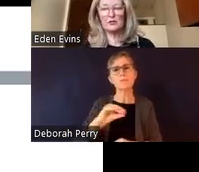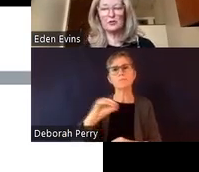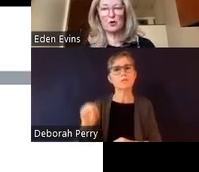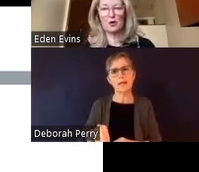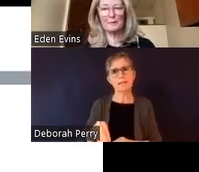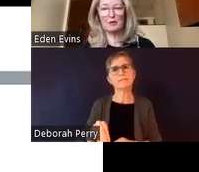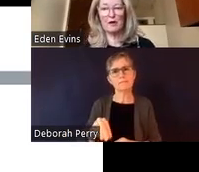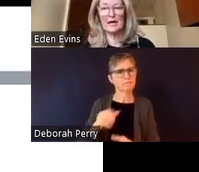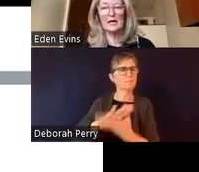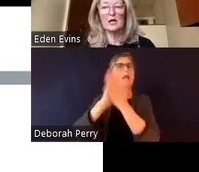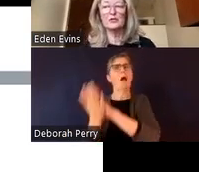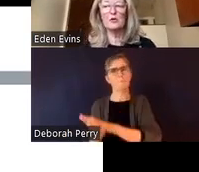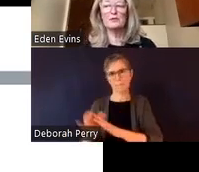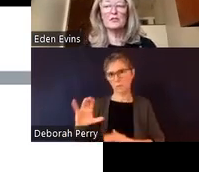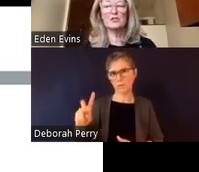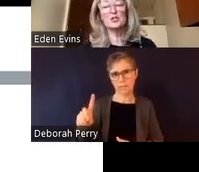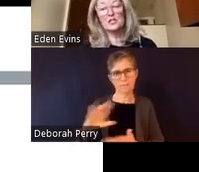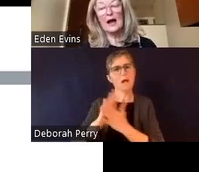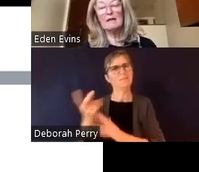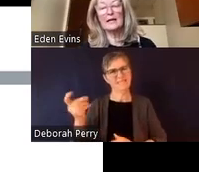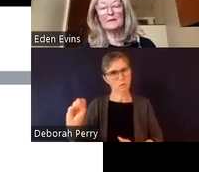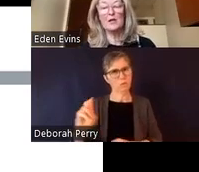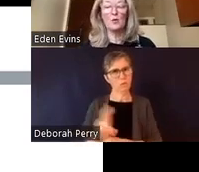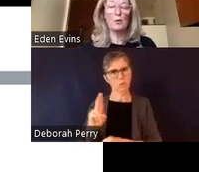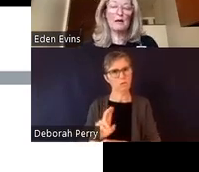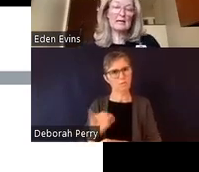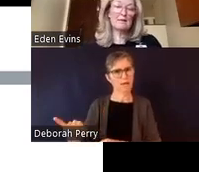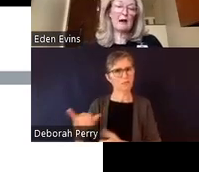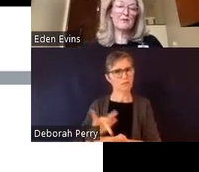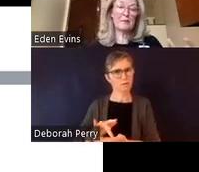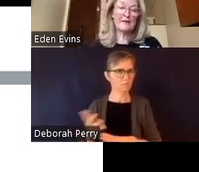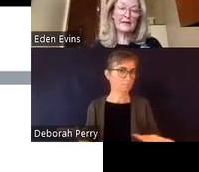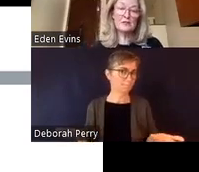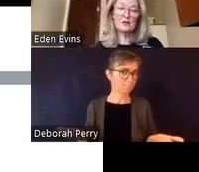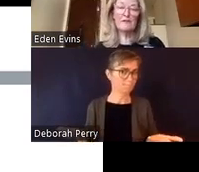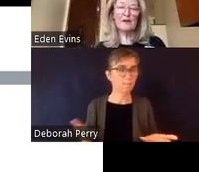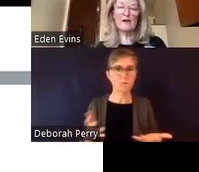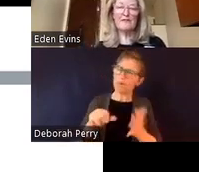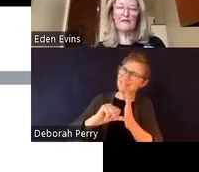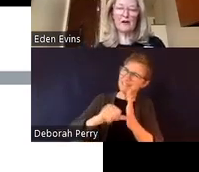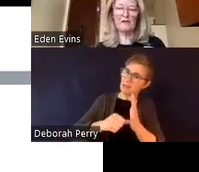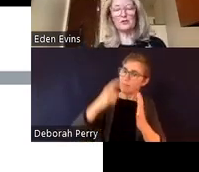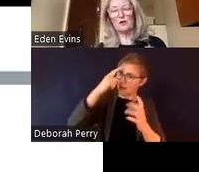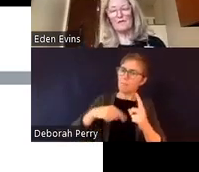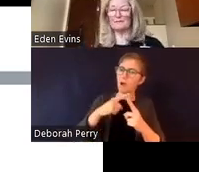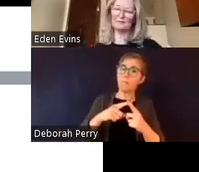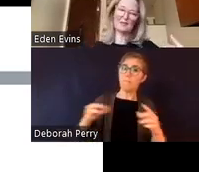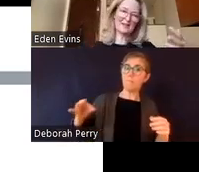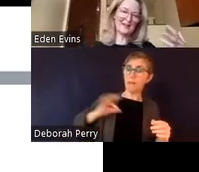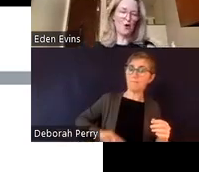use disorder, right, so this just highlighting: we want to think about the benefits of, you know,